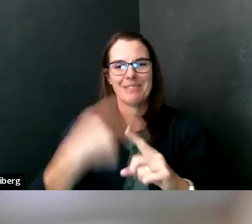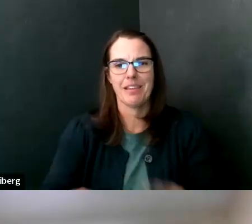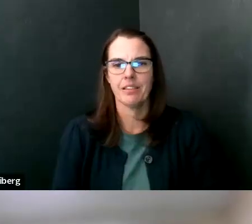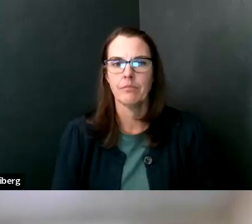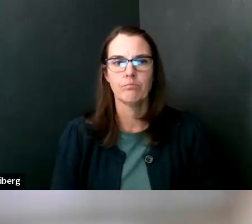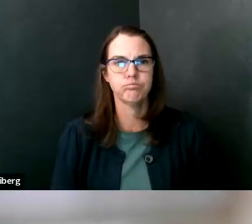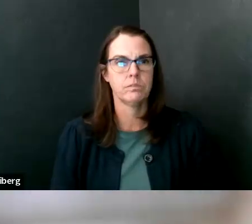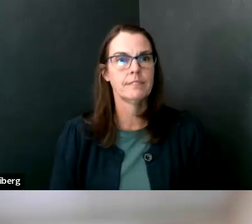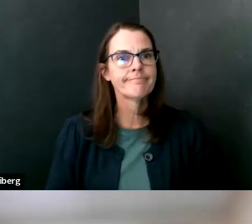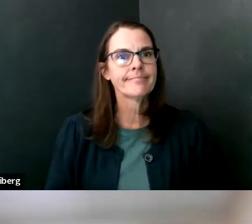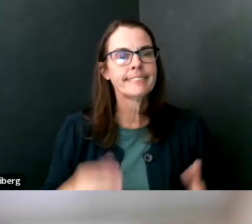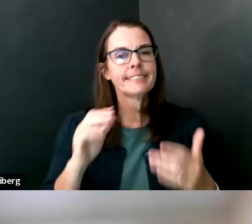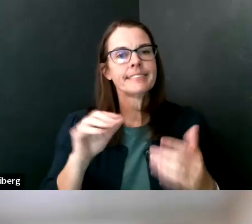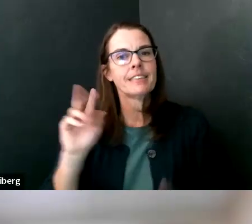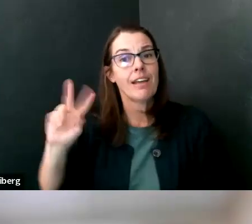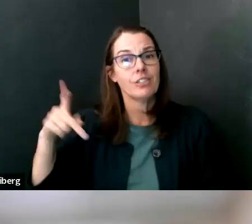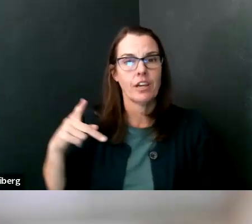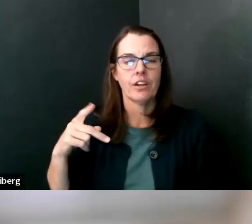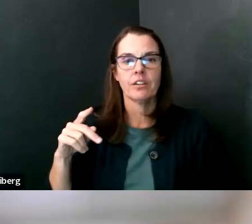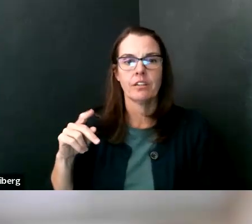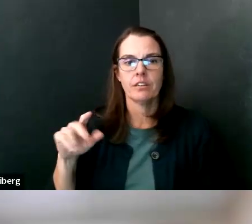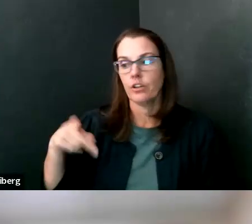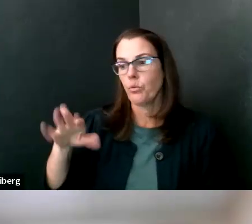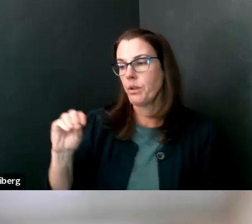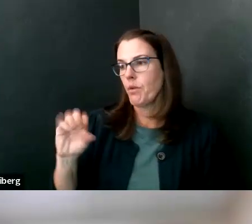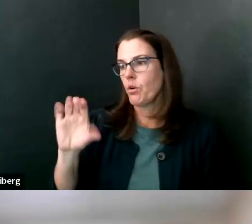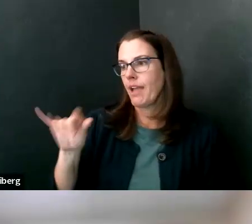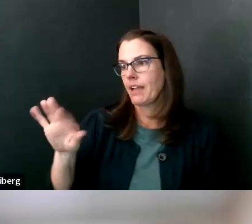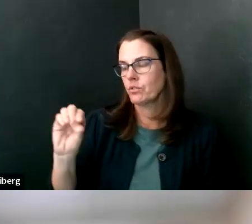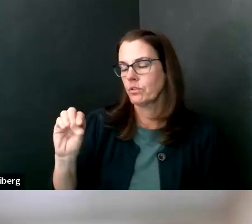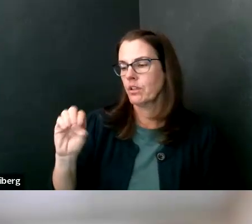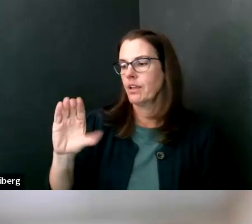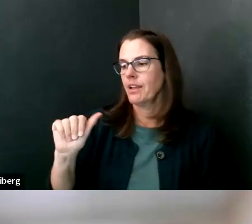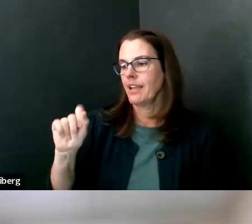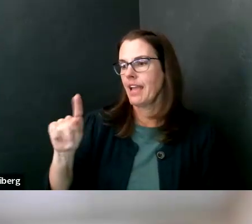And vice chair, uh this is Primo Castro. You know, apologies I stepped away for for a few minutes.